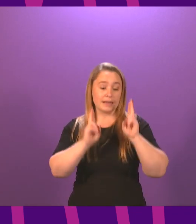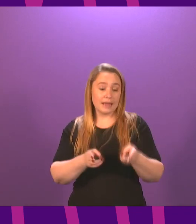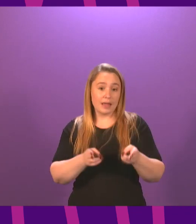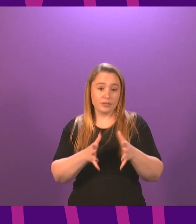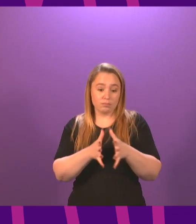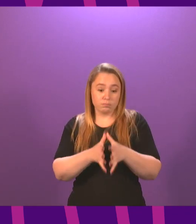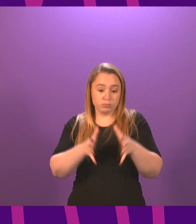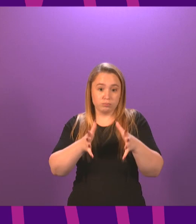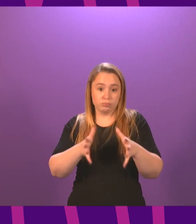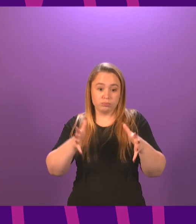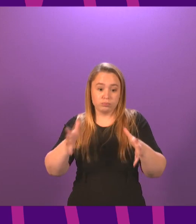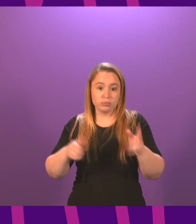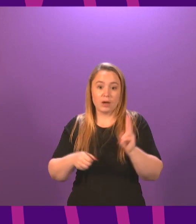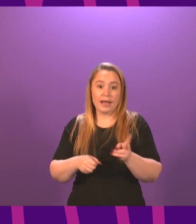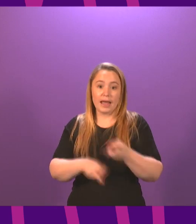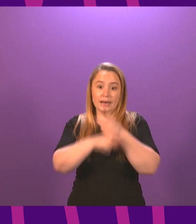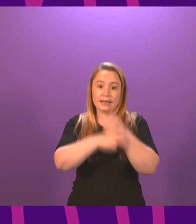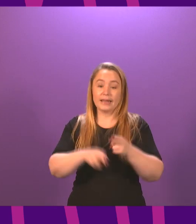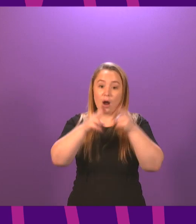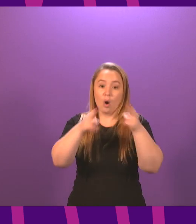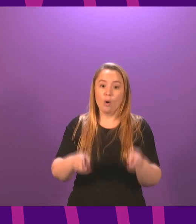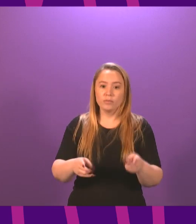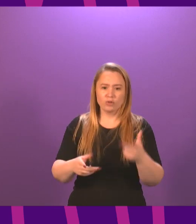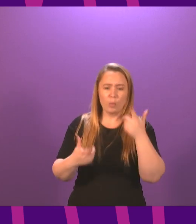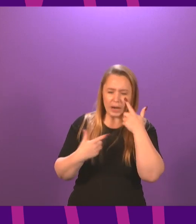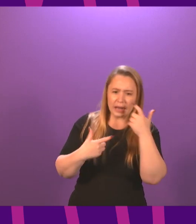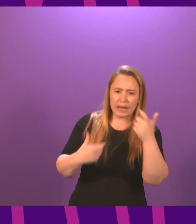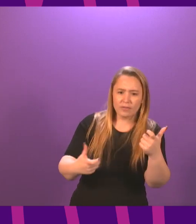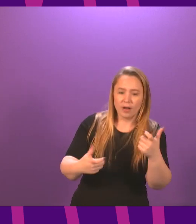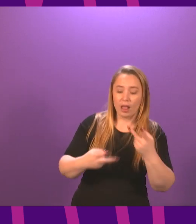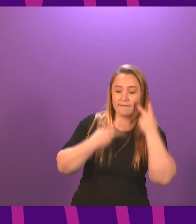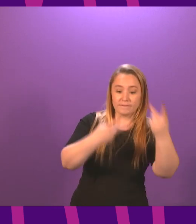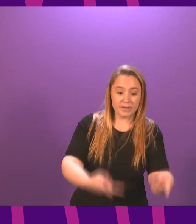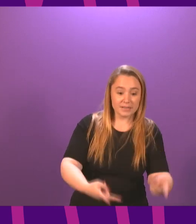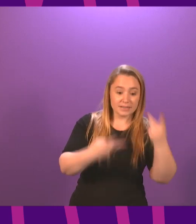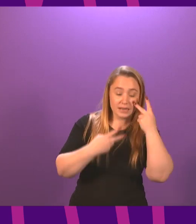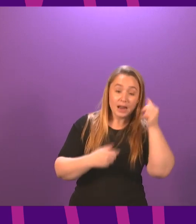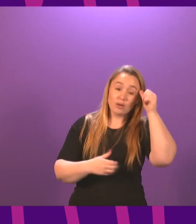rise again that we are being cautious about things such as visiting, which is difficult